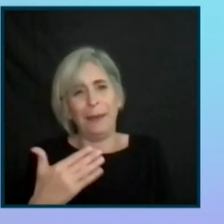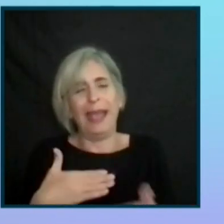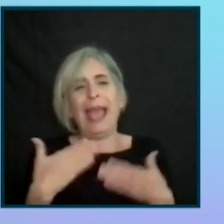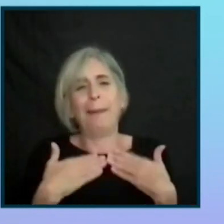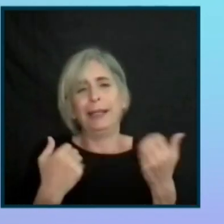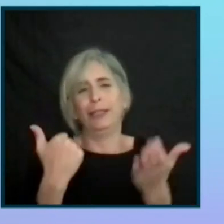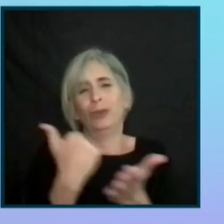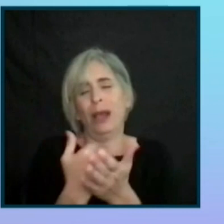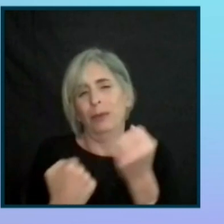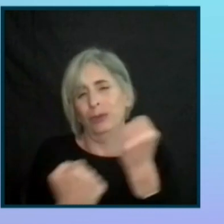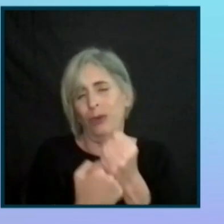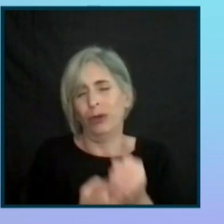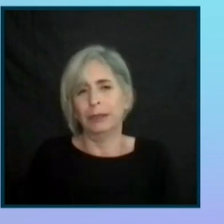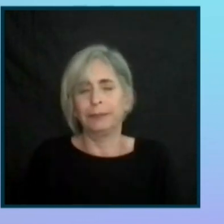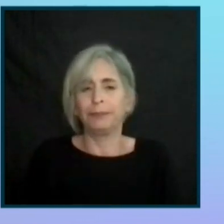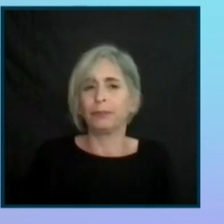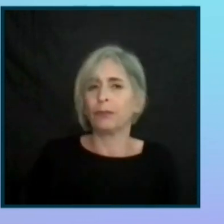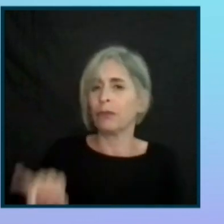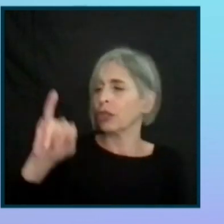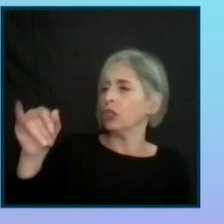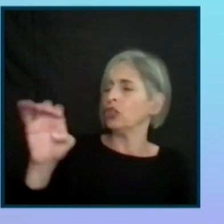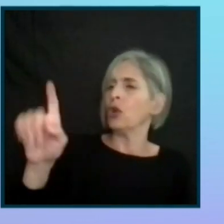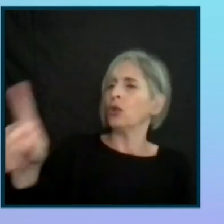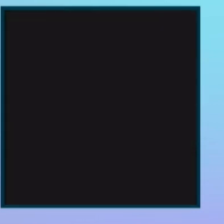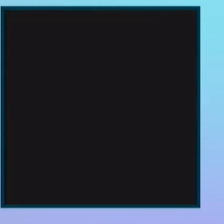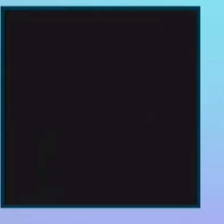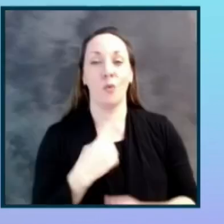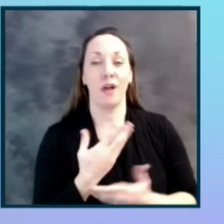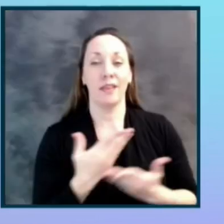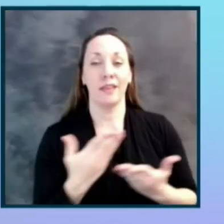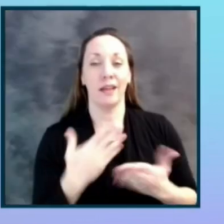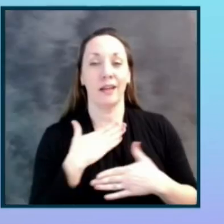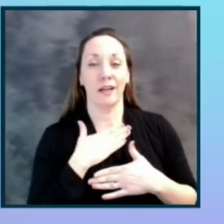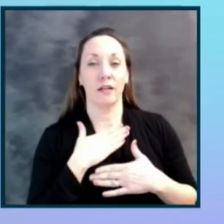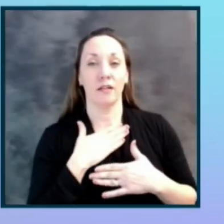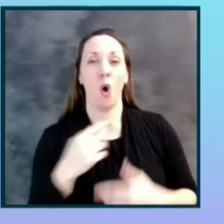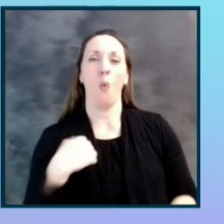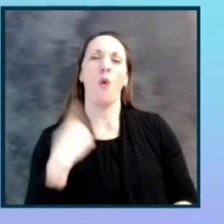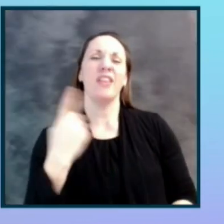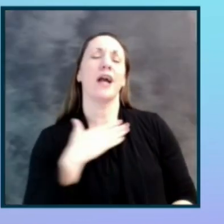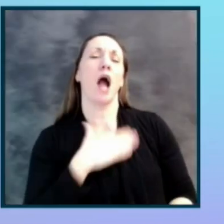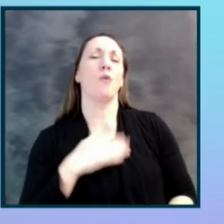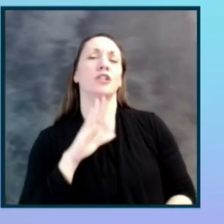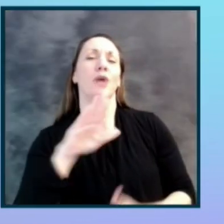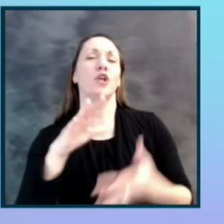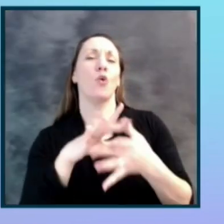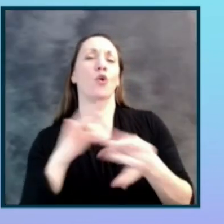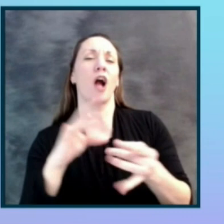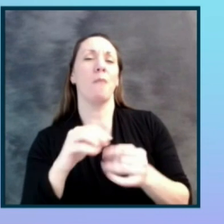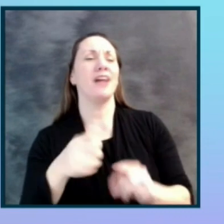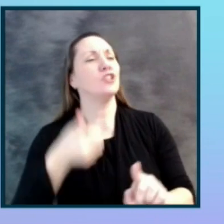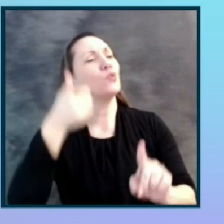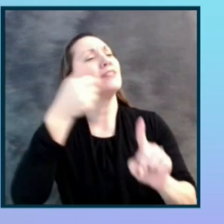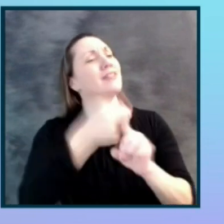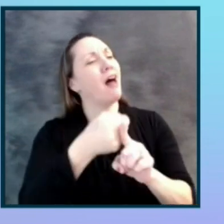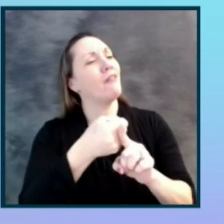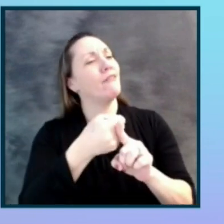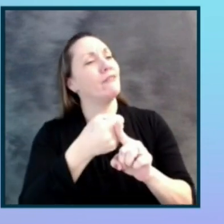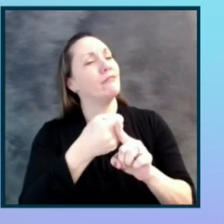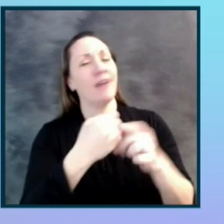So Joe, the one thing I've really appreciate about your conversation today was your self advocacy, how you took it, you didn't wait for someone